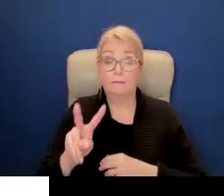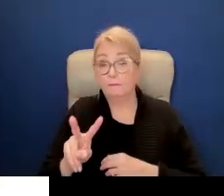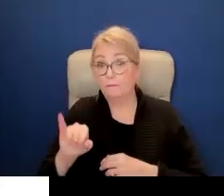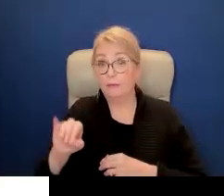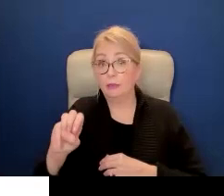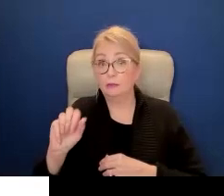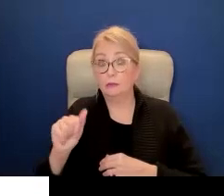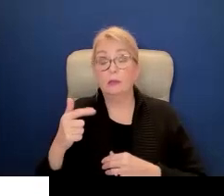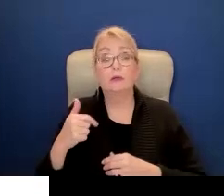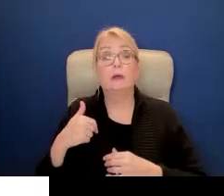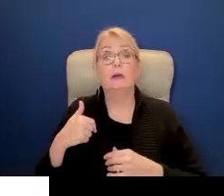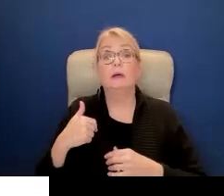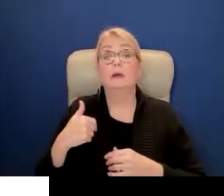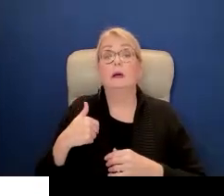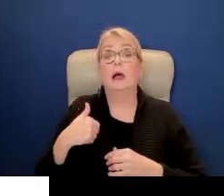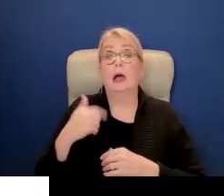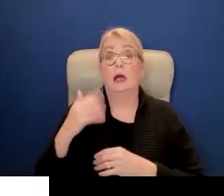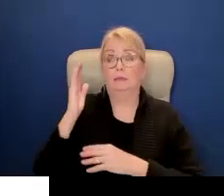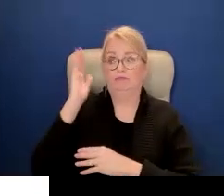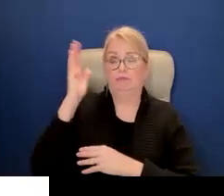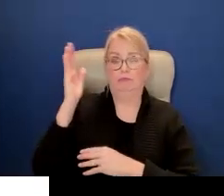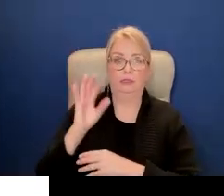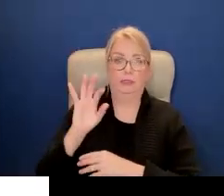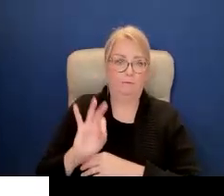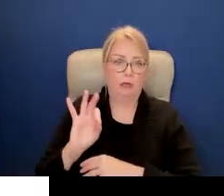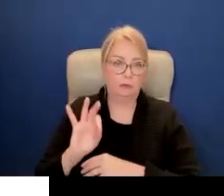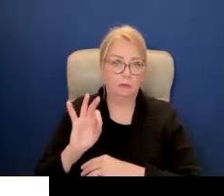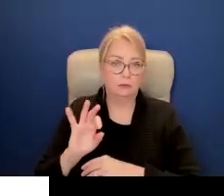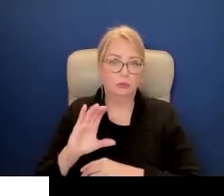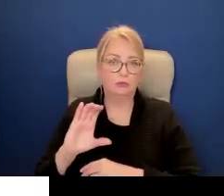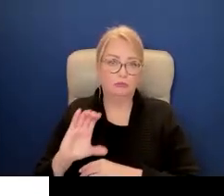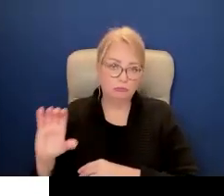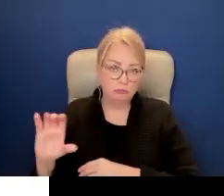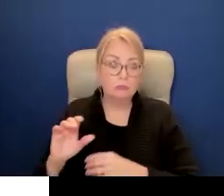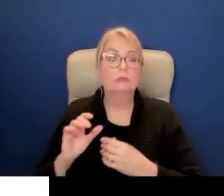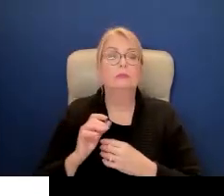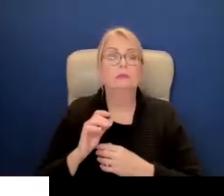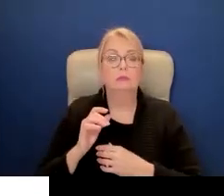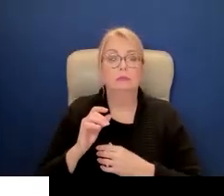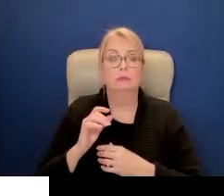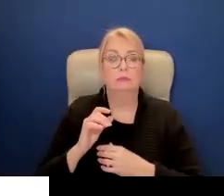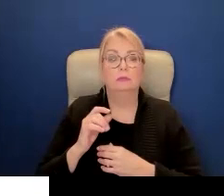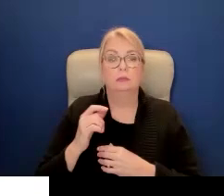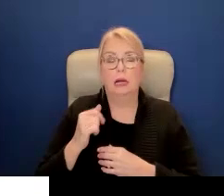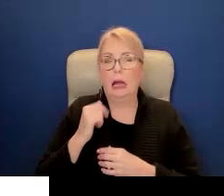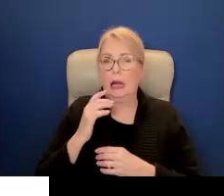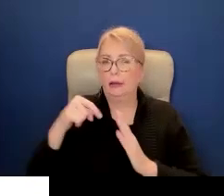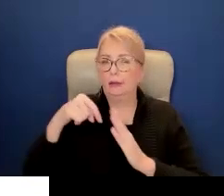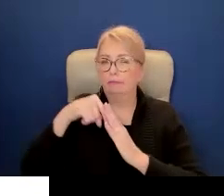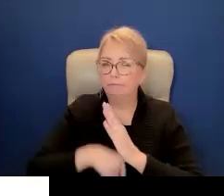at Fresno City College about other options for people. And I go into more depth about the humanitarian visas.